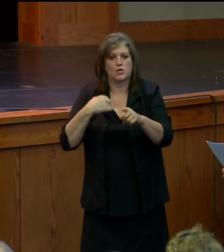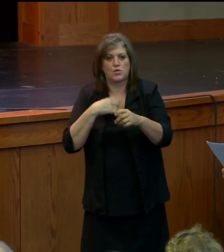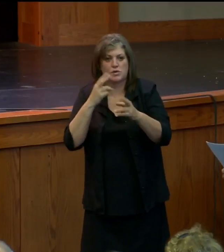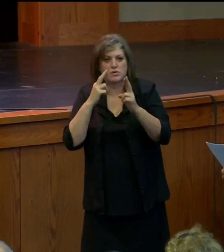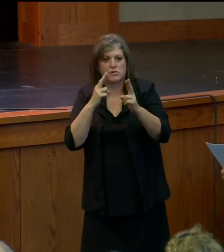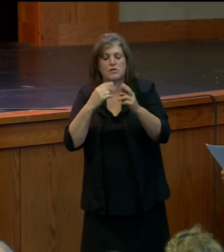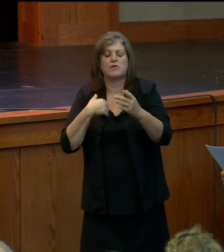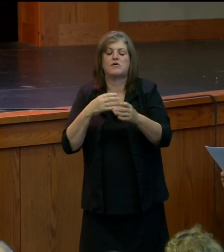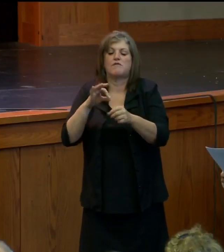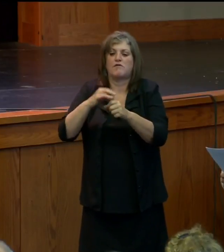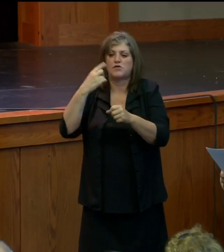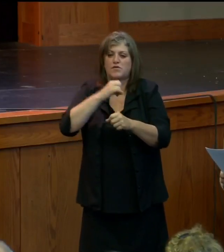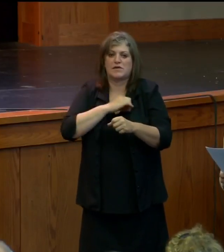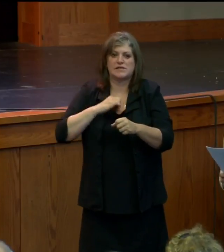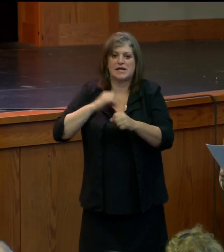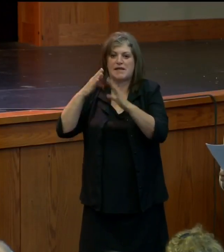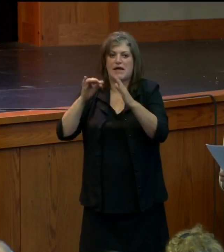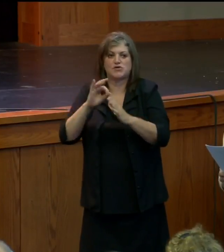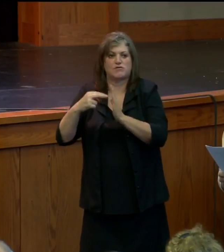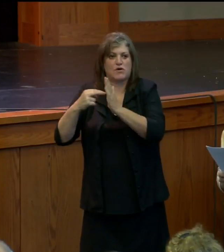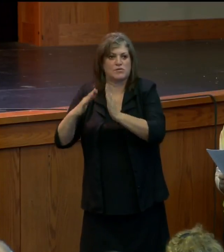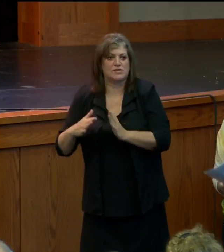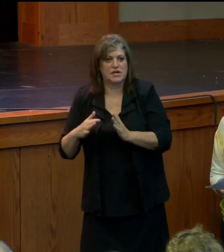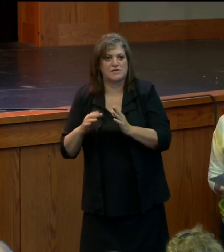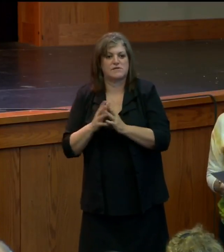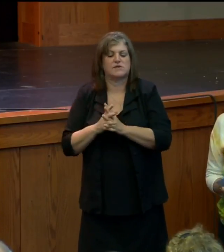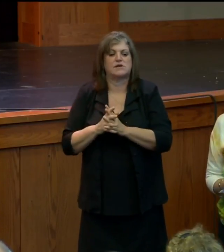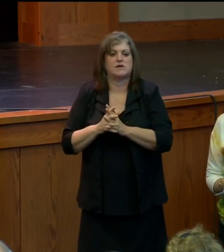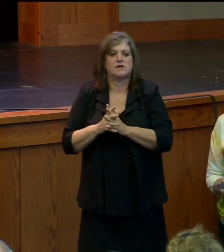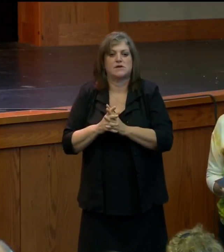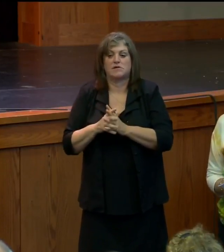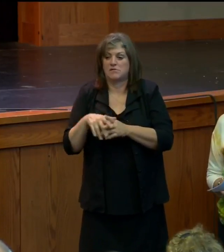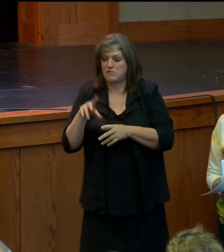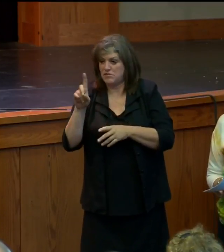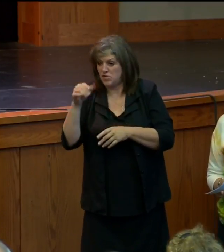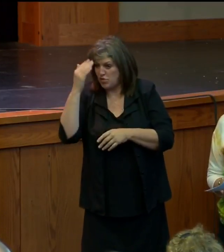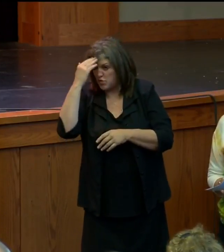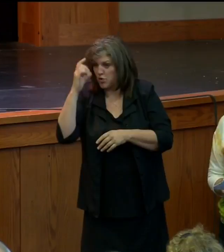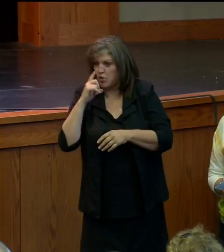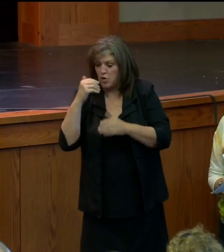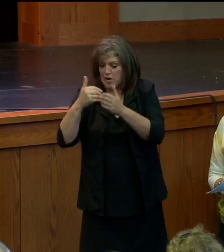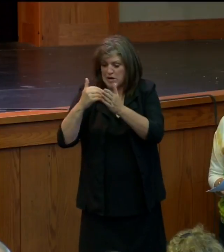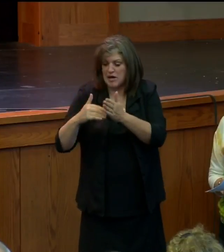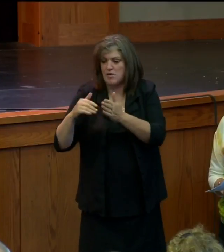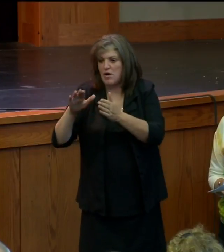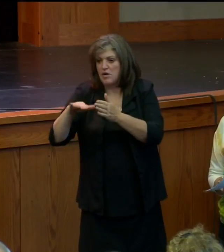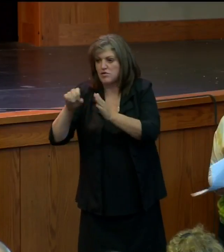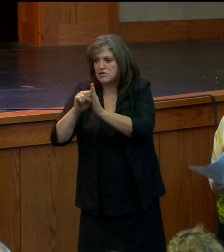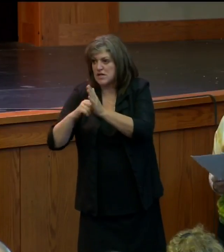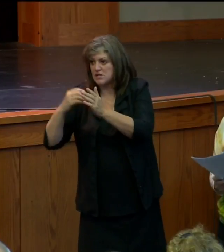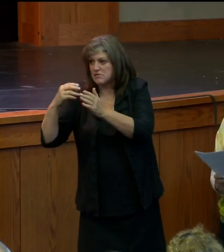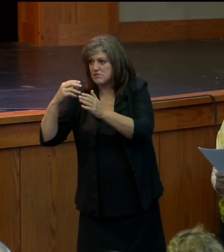HAVE VOTES IN THE SENATE AND THE HOUSE OF REPRESENTATIVES. DO YOU KNOW WHO OUR NEIGHBORING STATES WERE NAMED FOR?